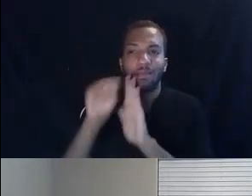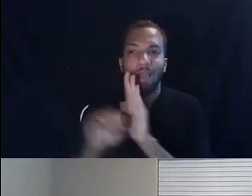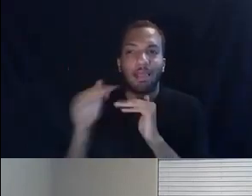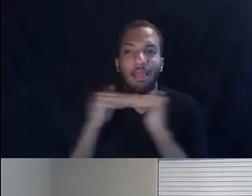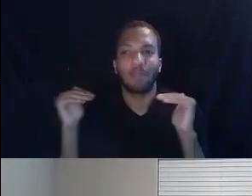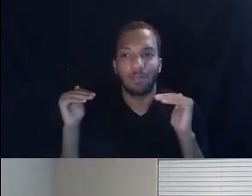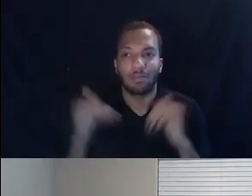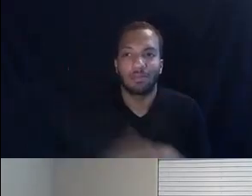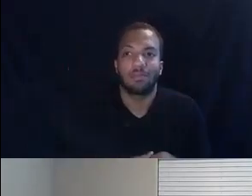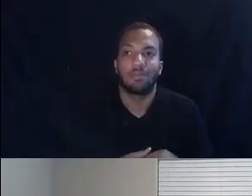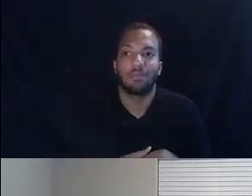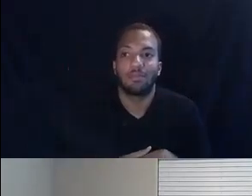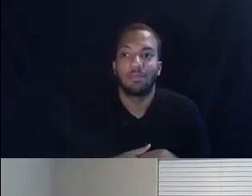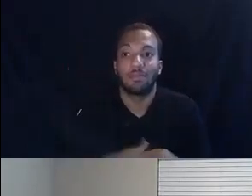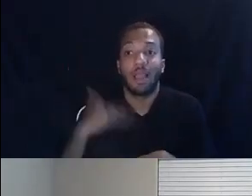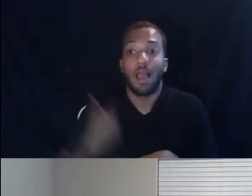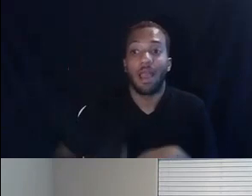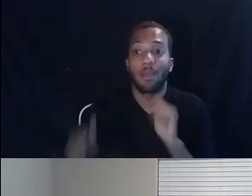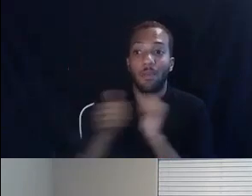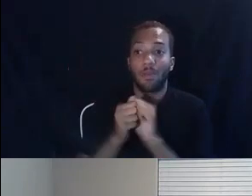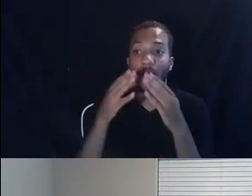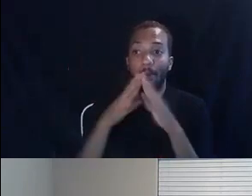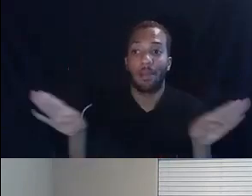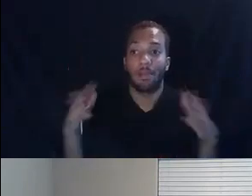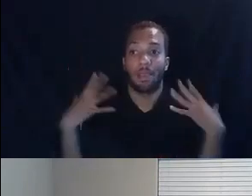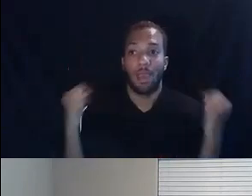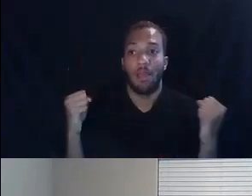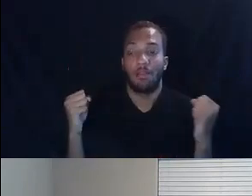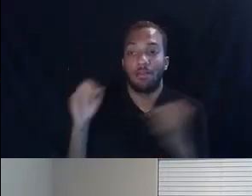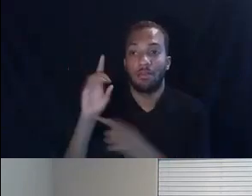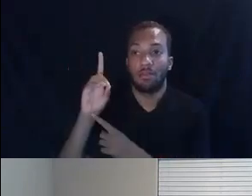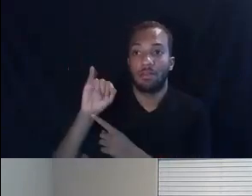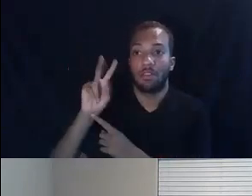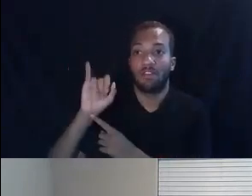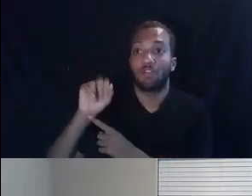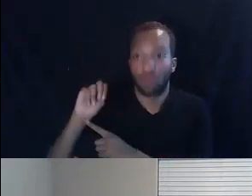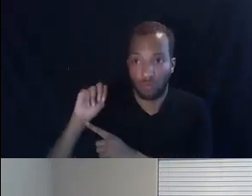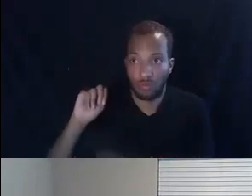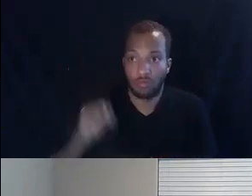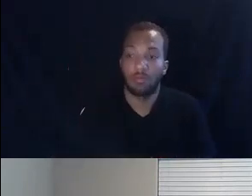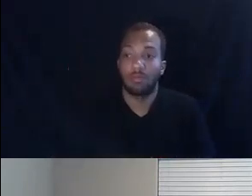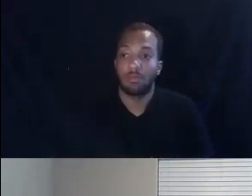And again, I am with the public health division. We are the community engagement team